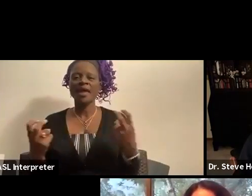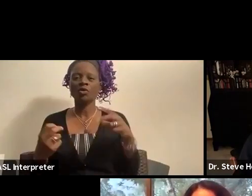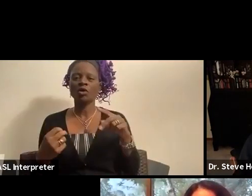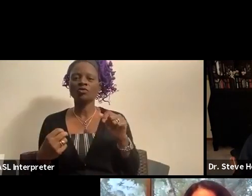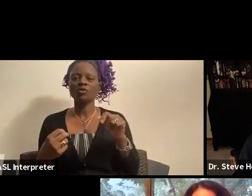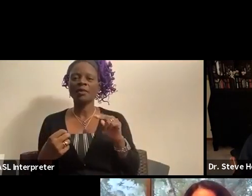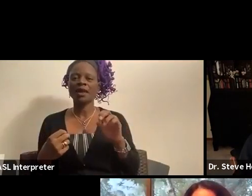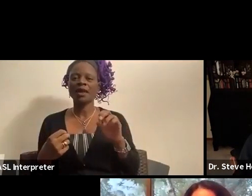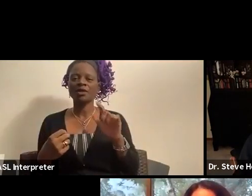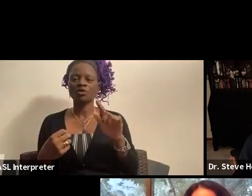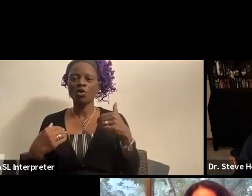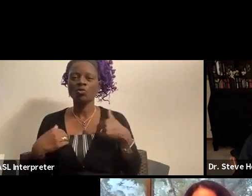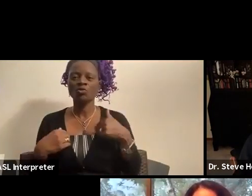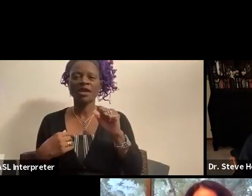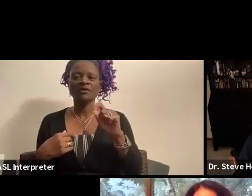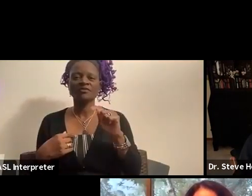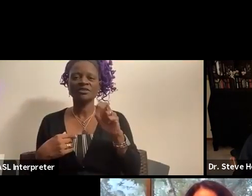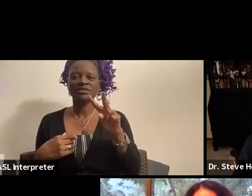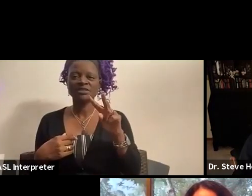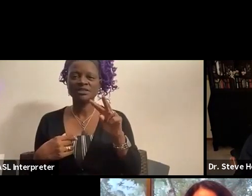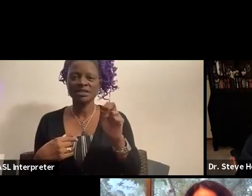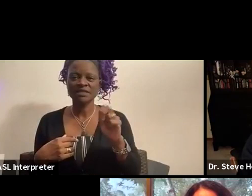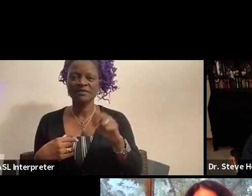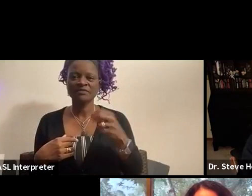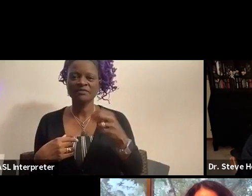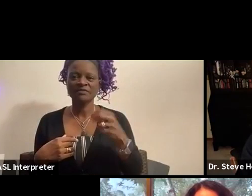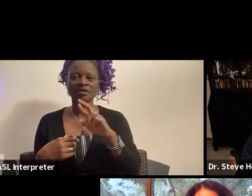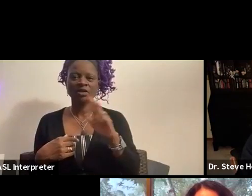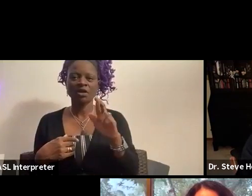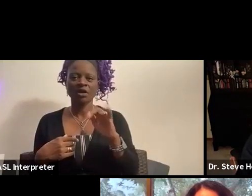Steve Harrington, the Sonoma County superintendent of schools, as well as Dr.